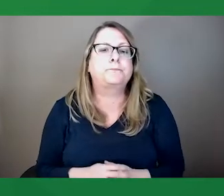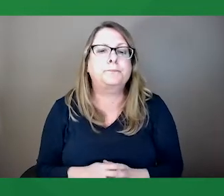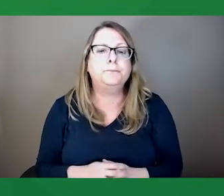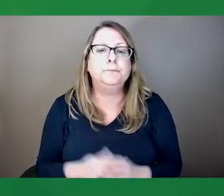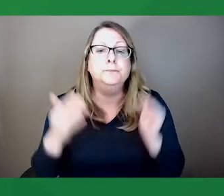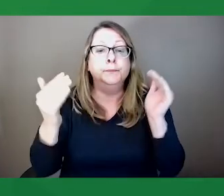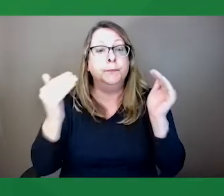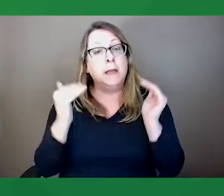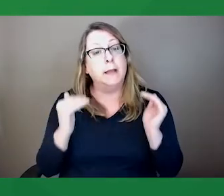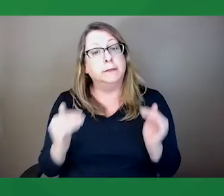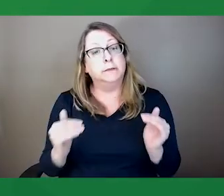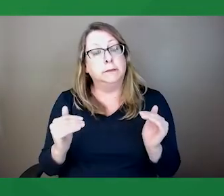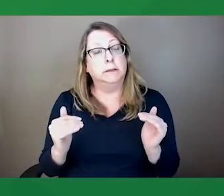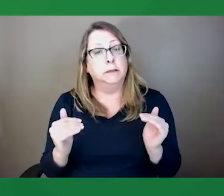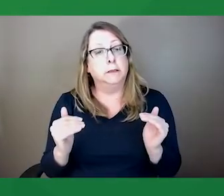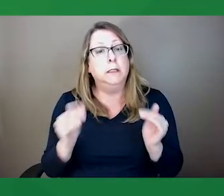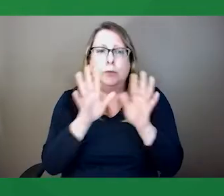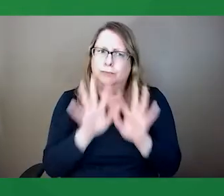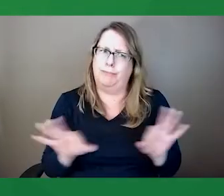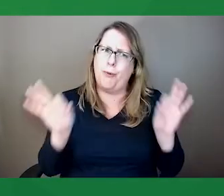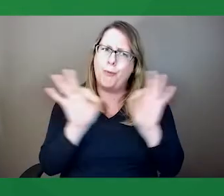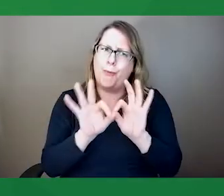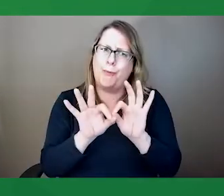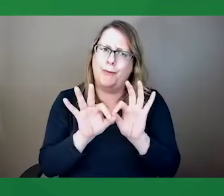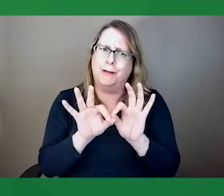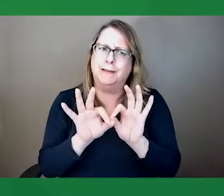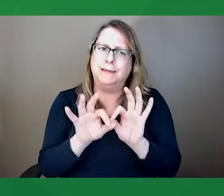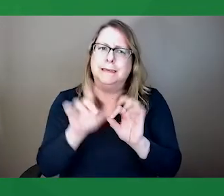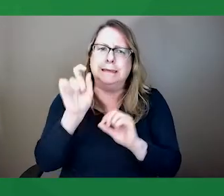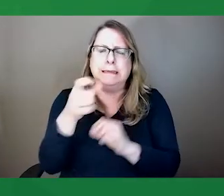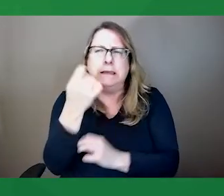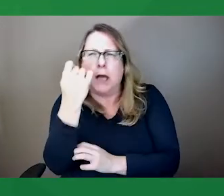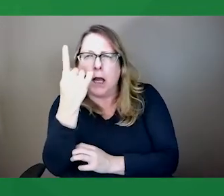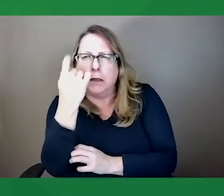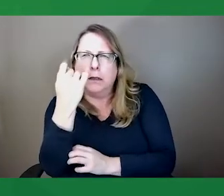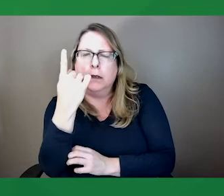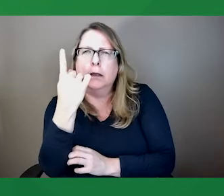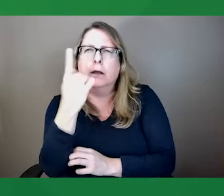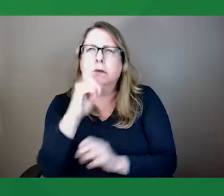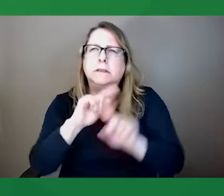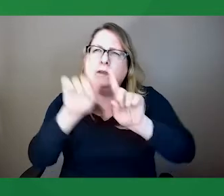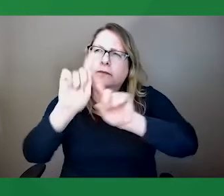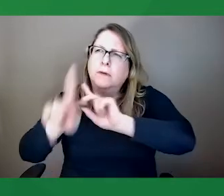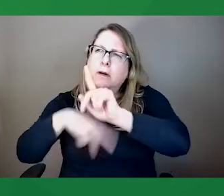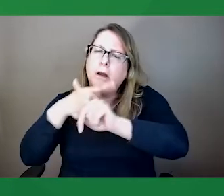The next one, which is going to be really important. You're going to have to understand the type of projects